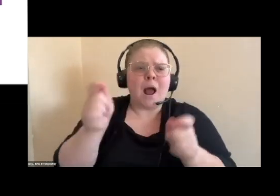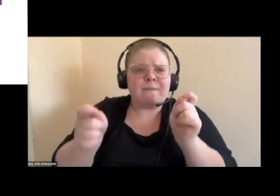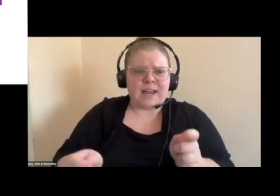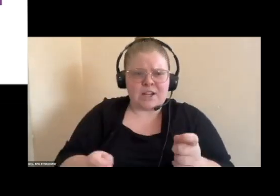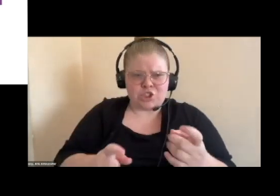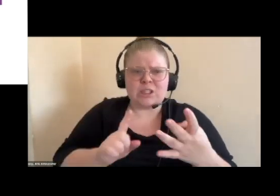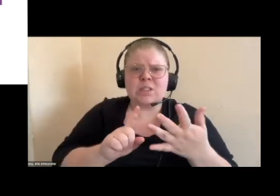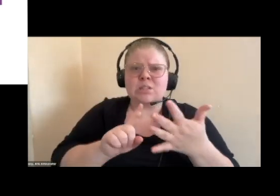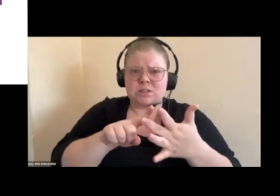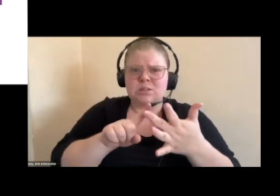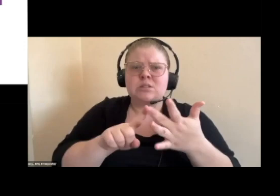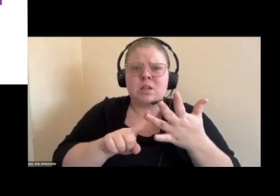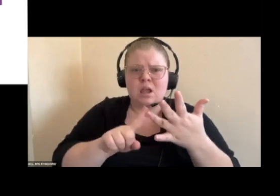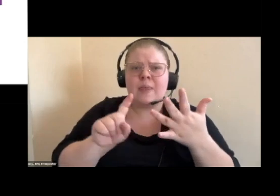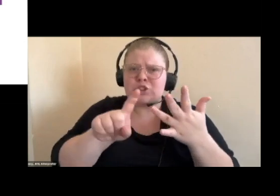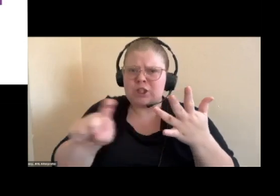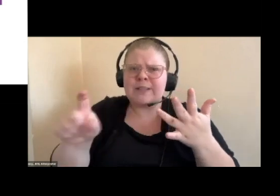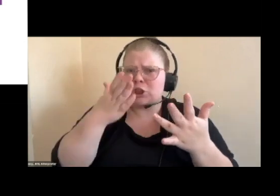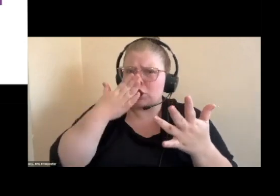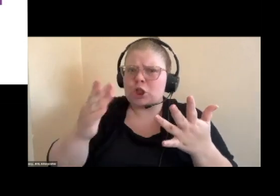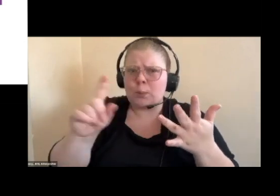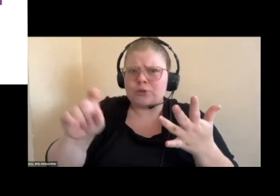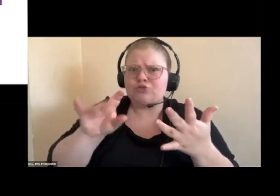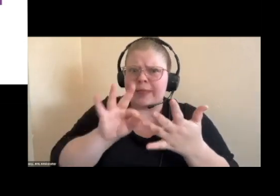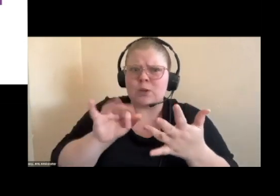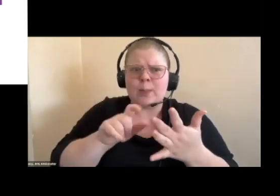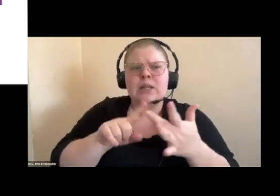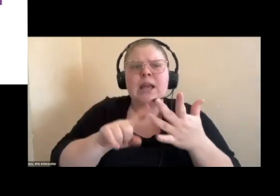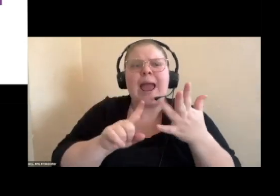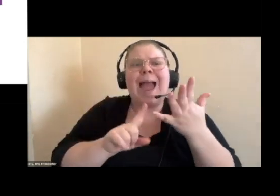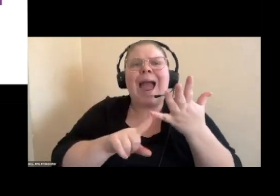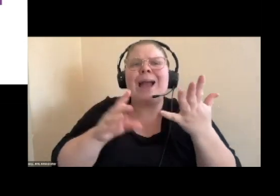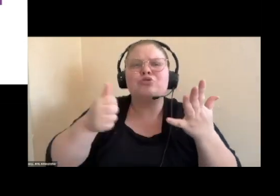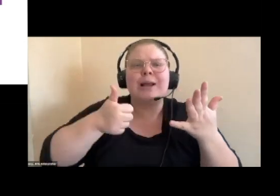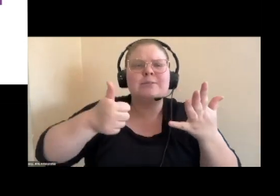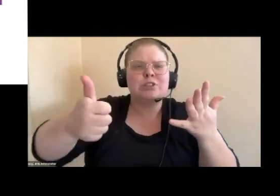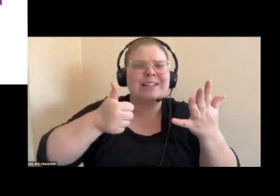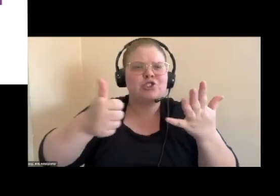in the surveys around that, and unmet needs for transportation.